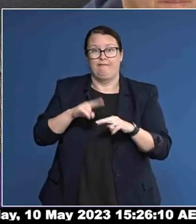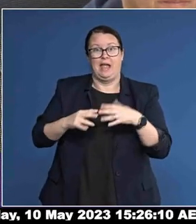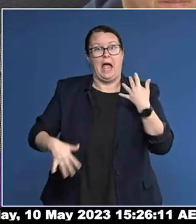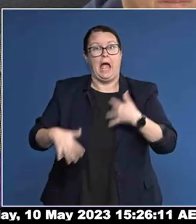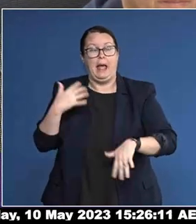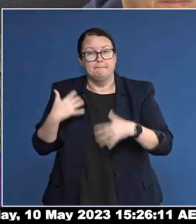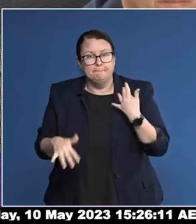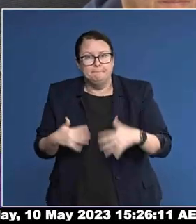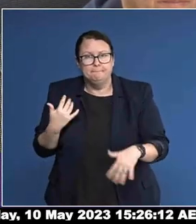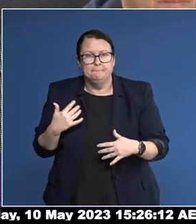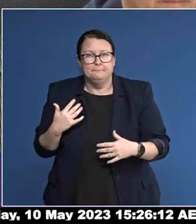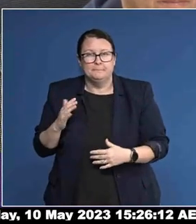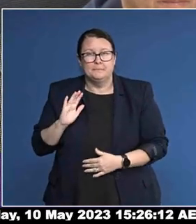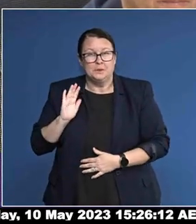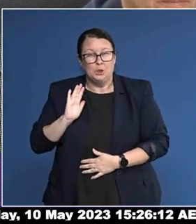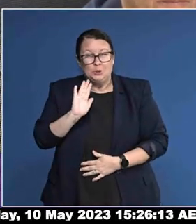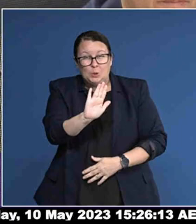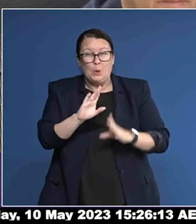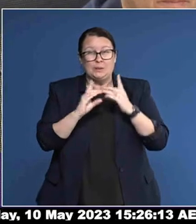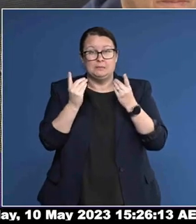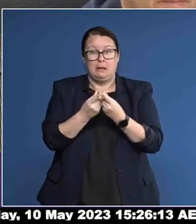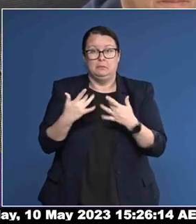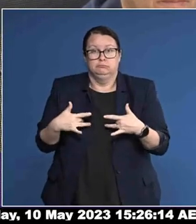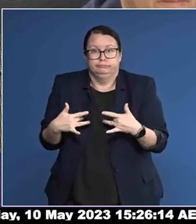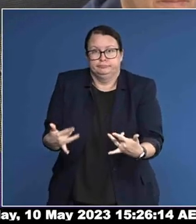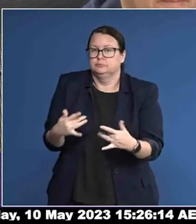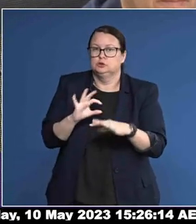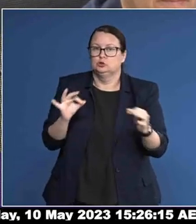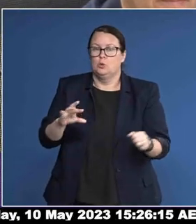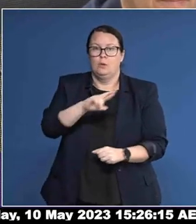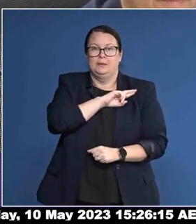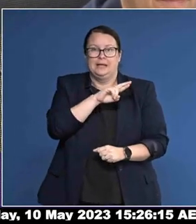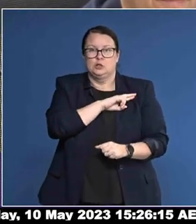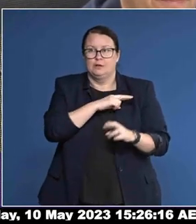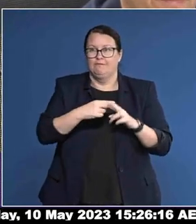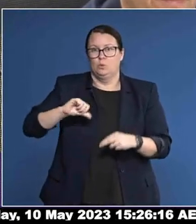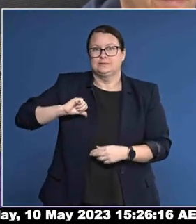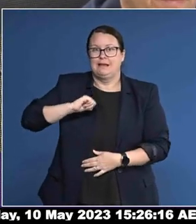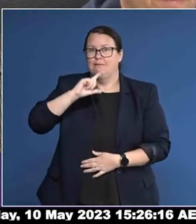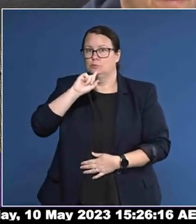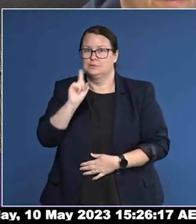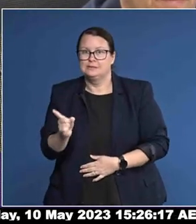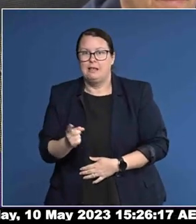department's position is there's no obligation on the staff member to report those circumstances; is that right?